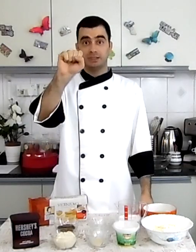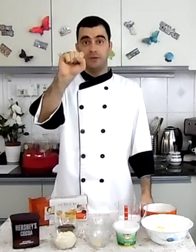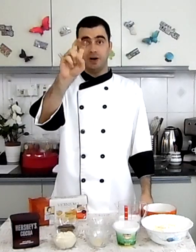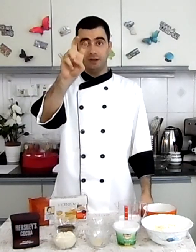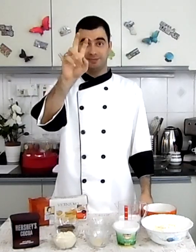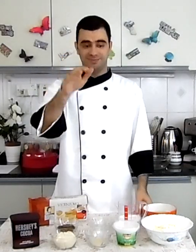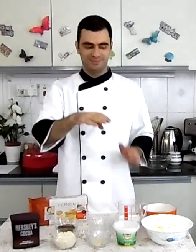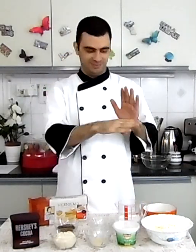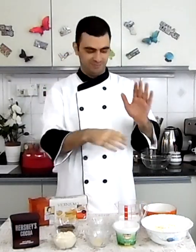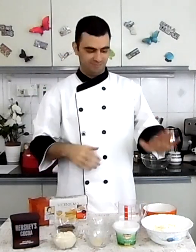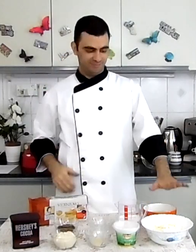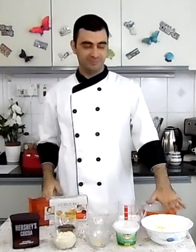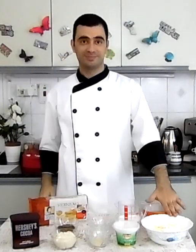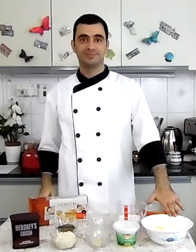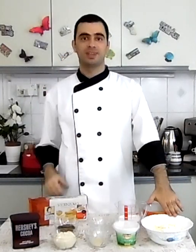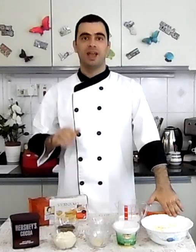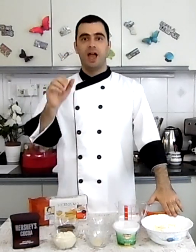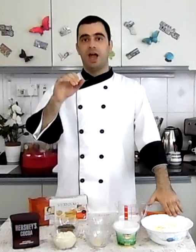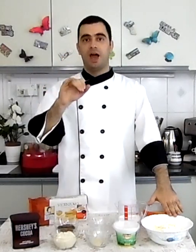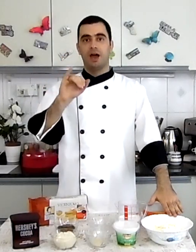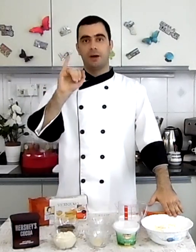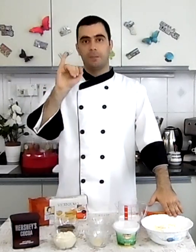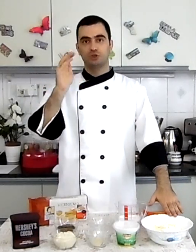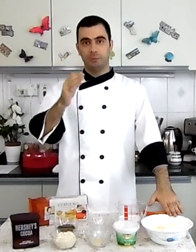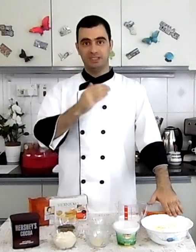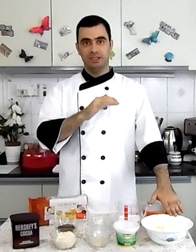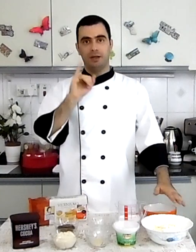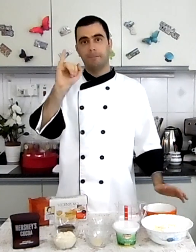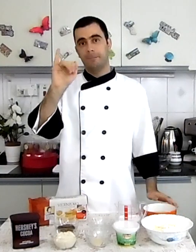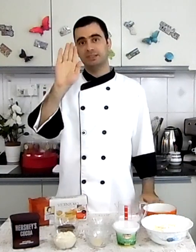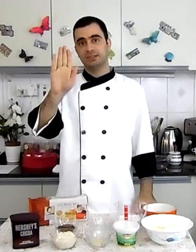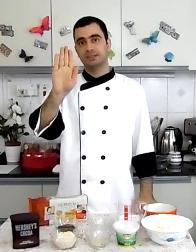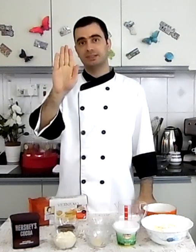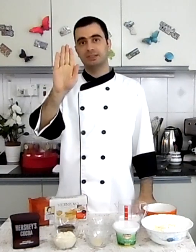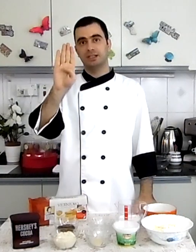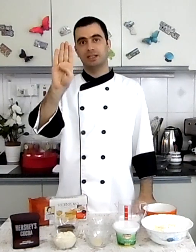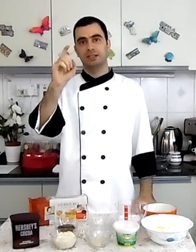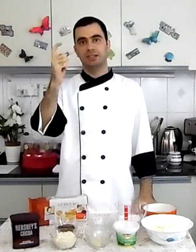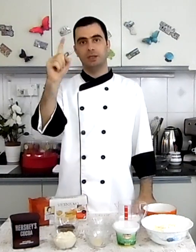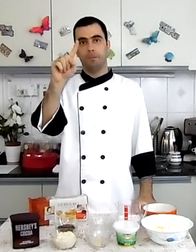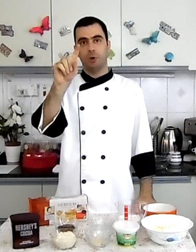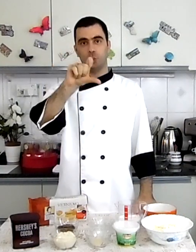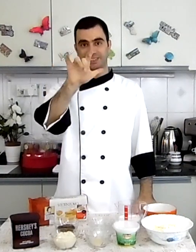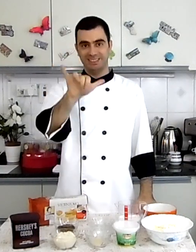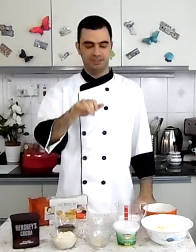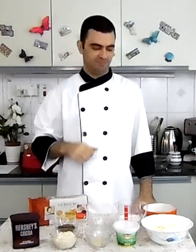The ingredients المكونات Mascarpone Cheese جبنة مسكربوني